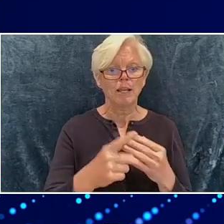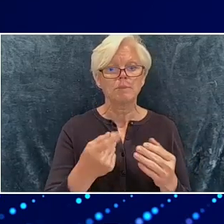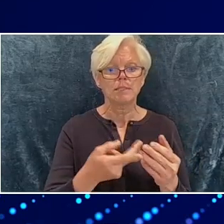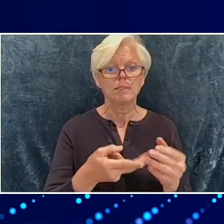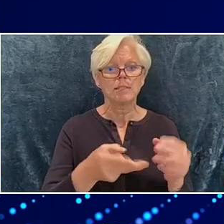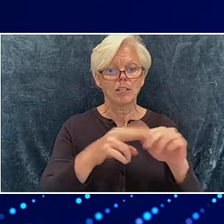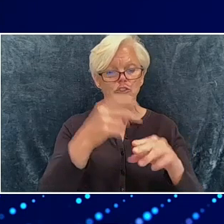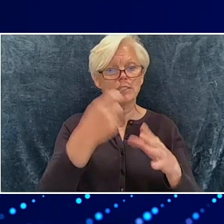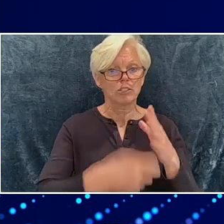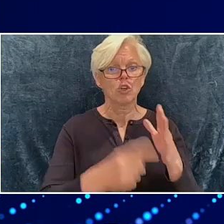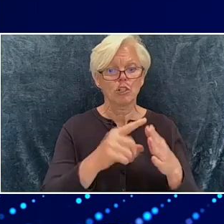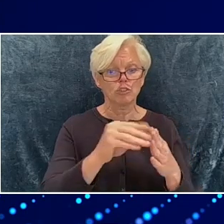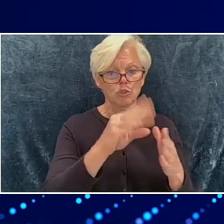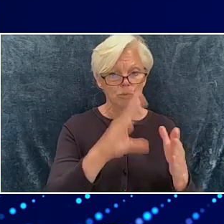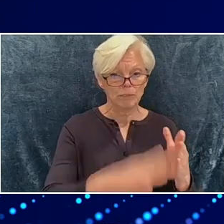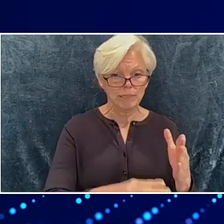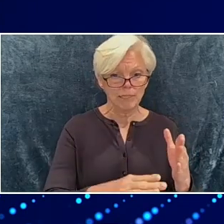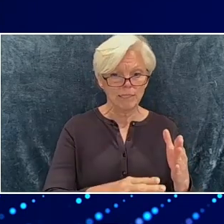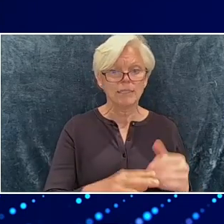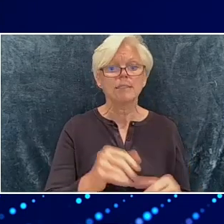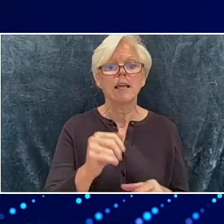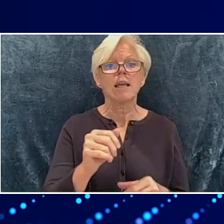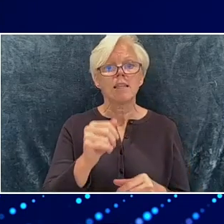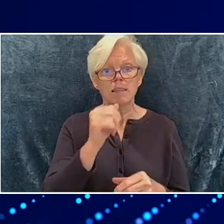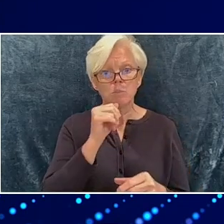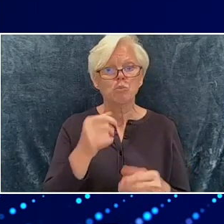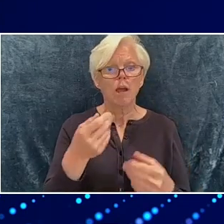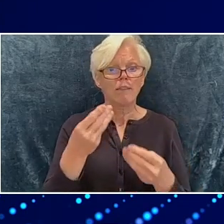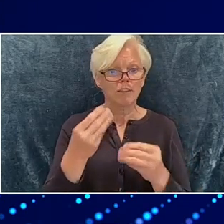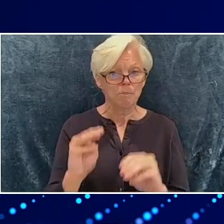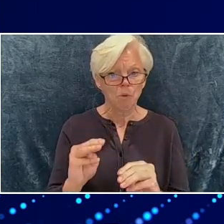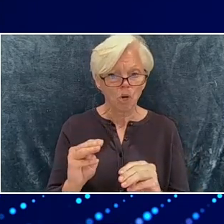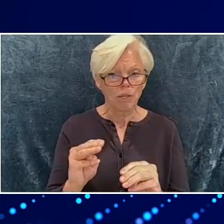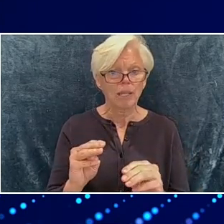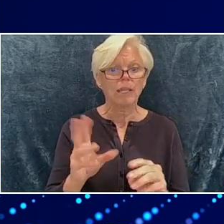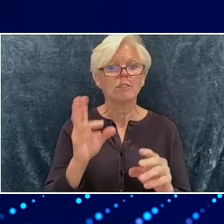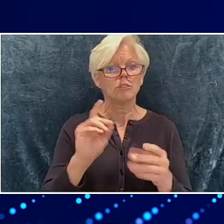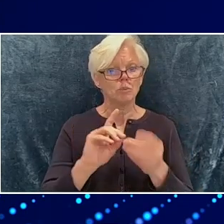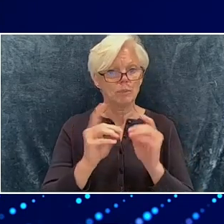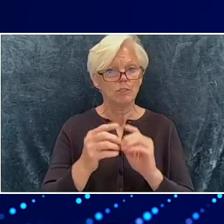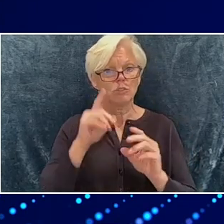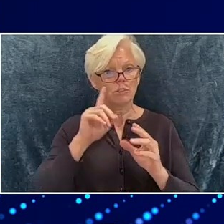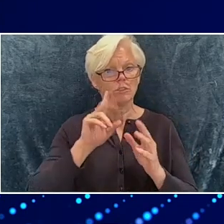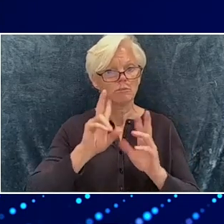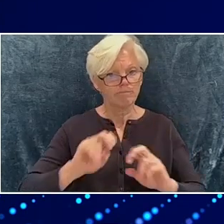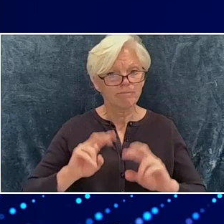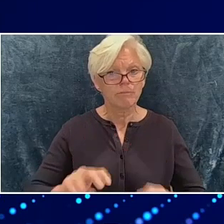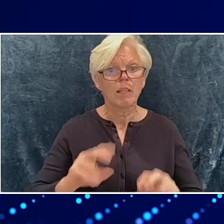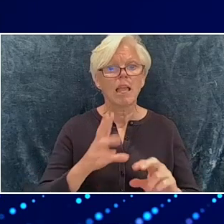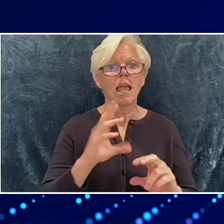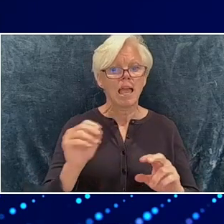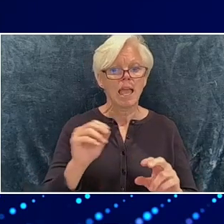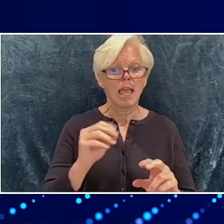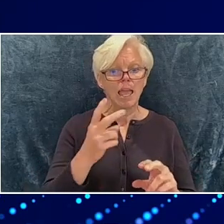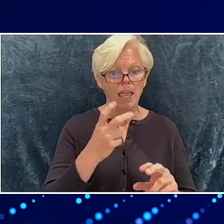needed to fairly assess the value of digital learning solutions, force students into an expensive middleman retailer, and